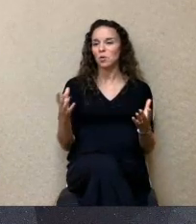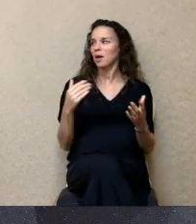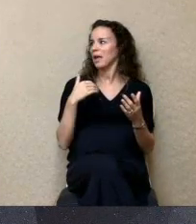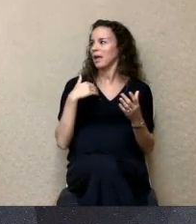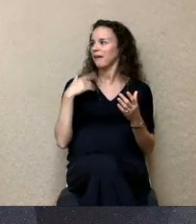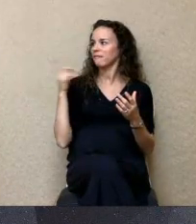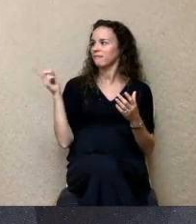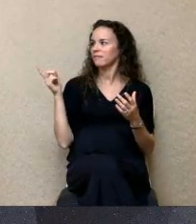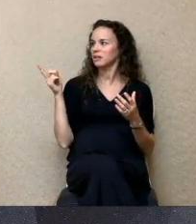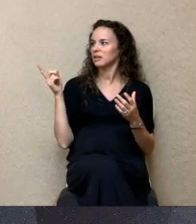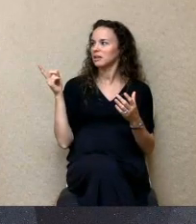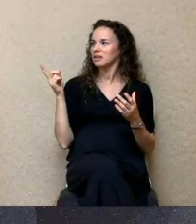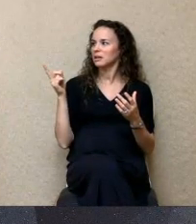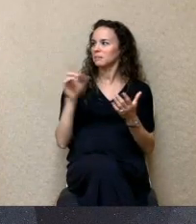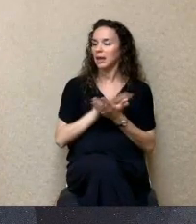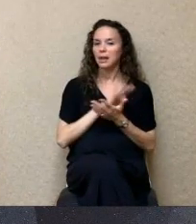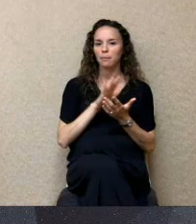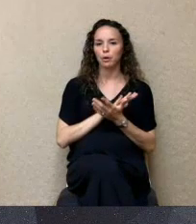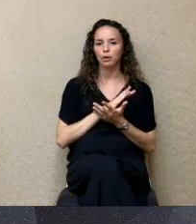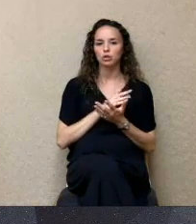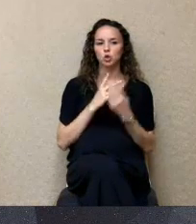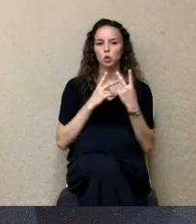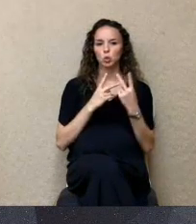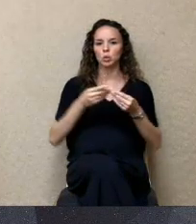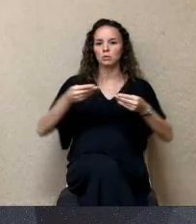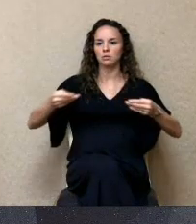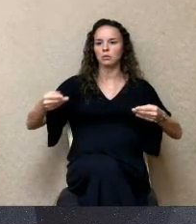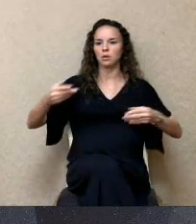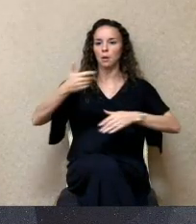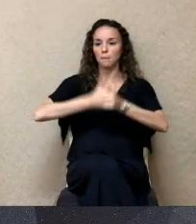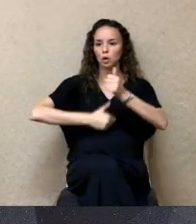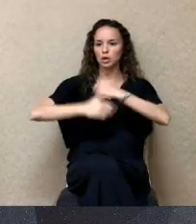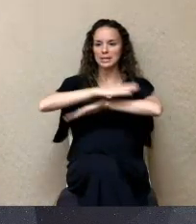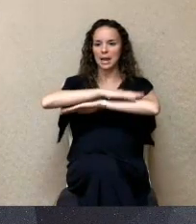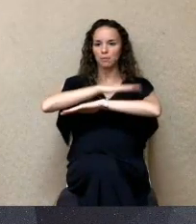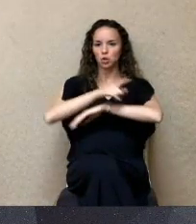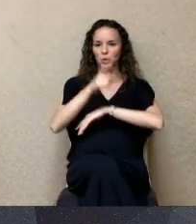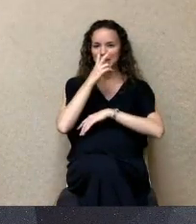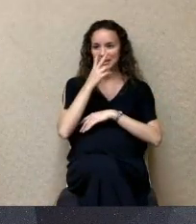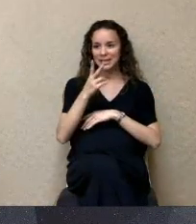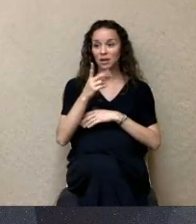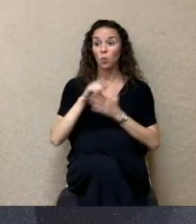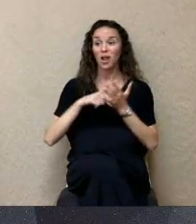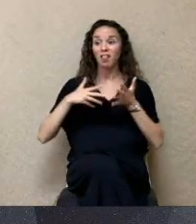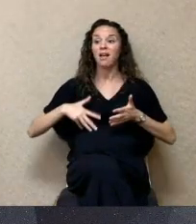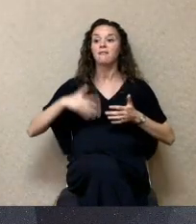per table, so that you could view them. I put what we have remaining on the back table and I'm